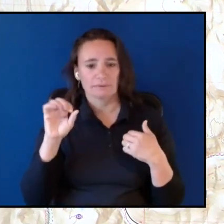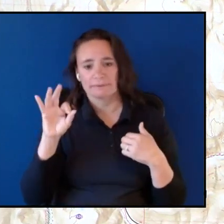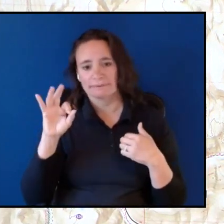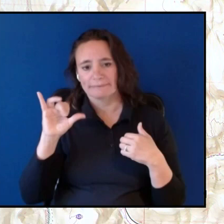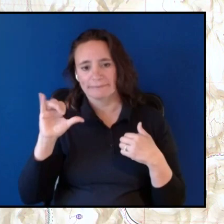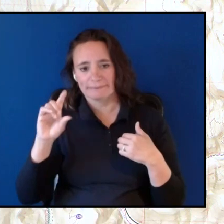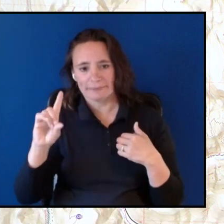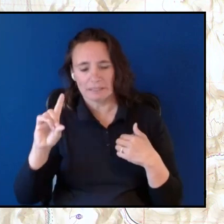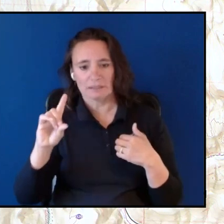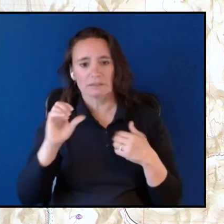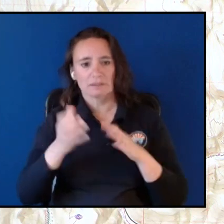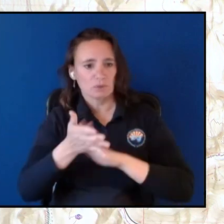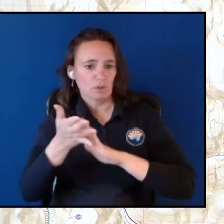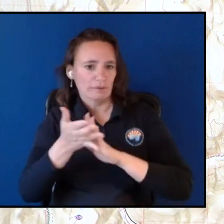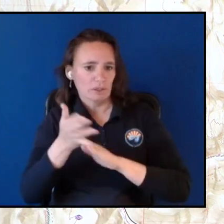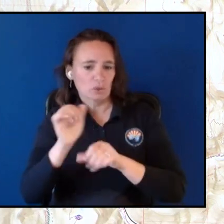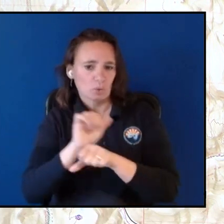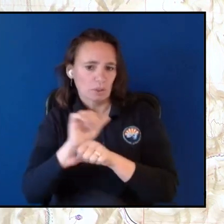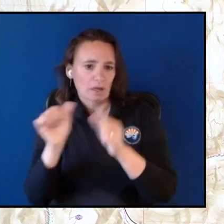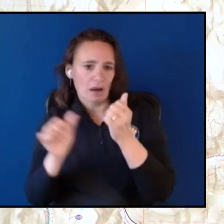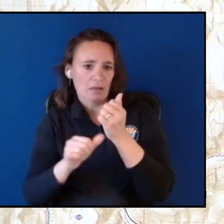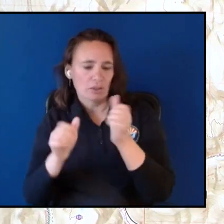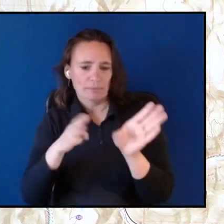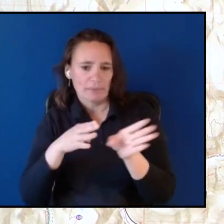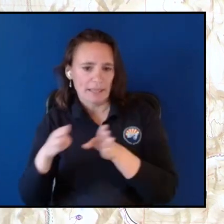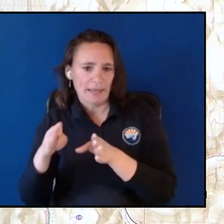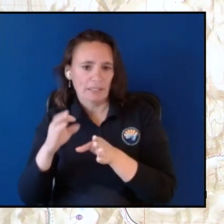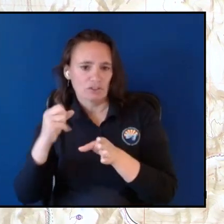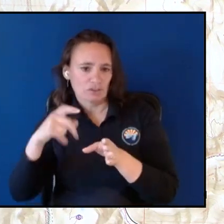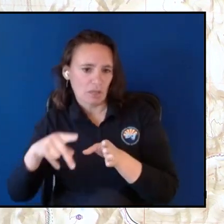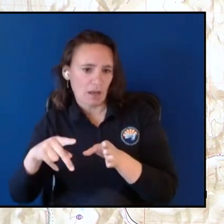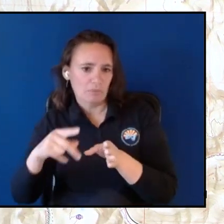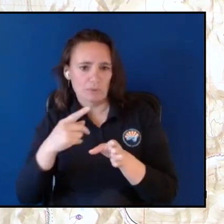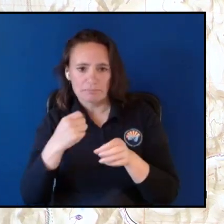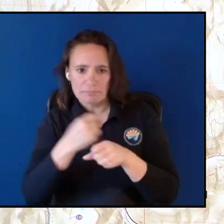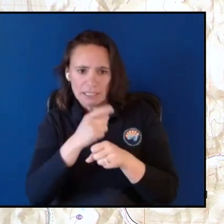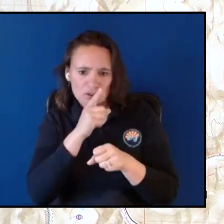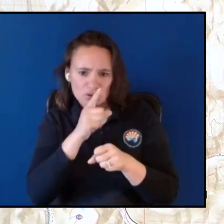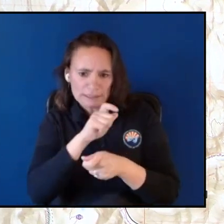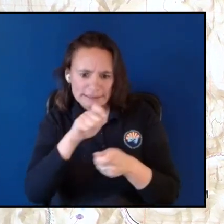and they're going to make sure that where we say this dozer line is, is exactly exactly where that dozer line is and